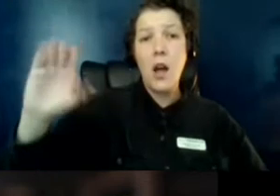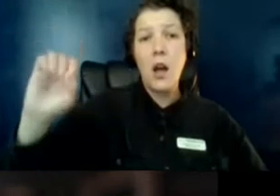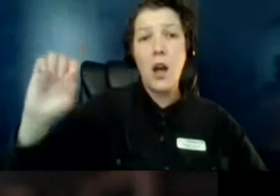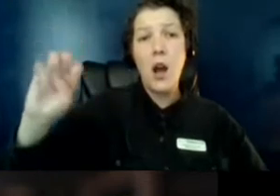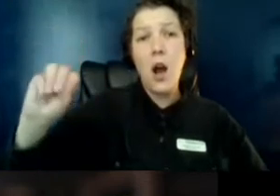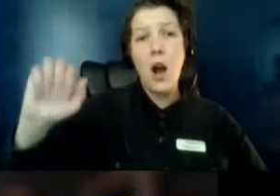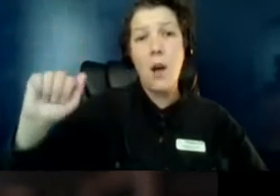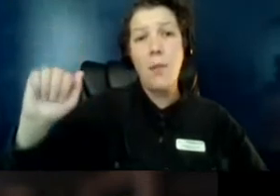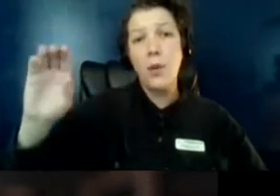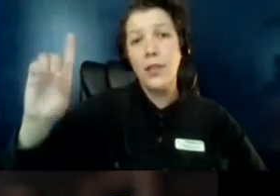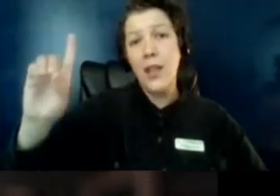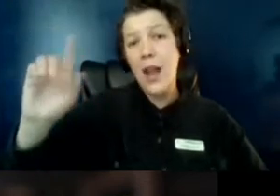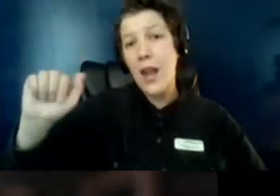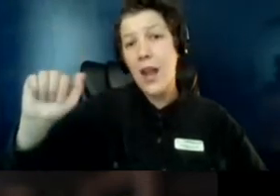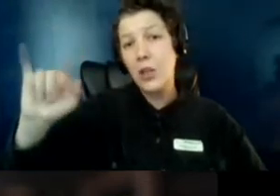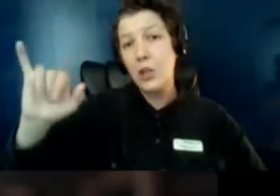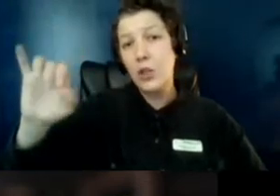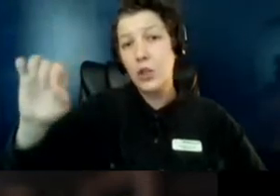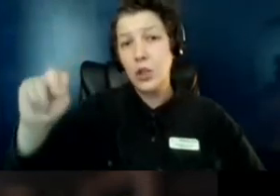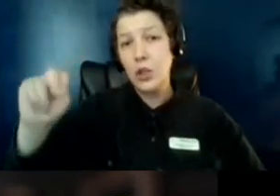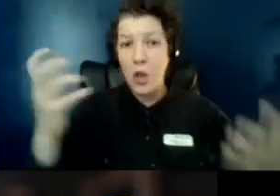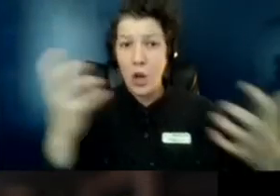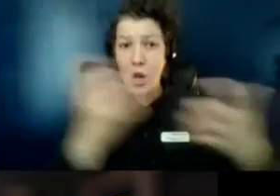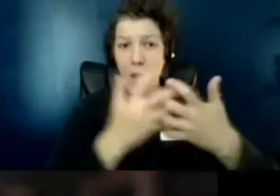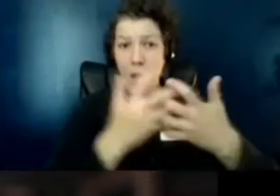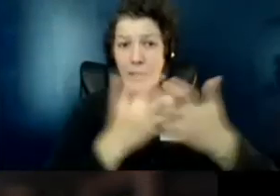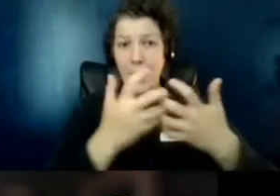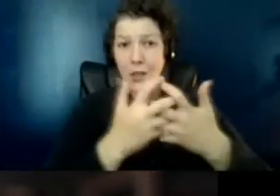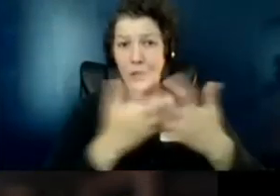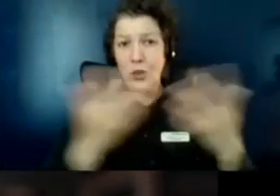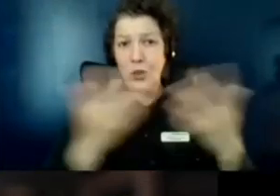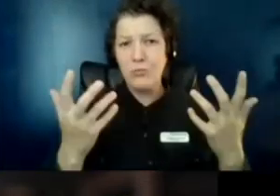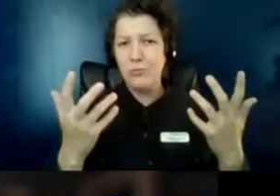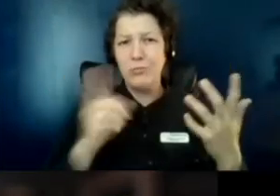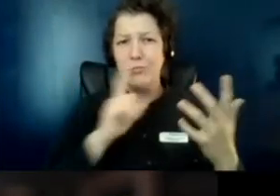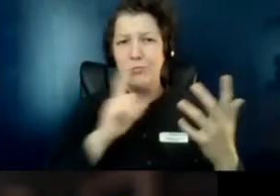I'm sitting here wearing glasses. In fact I have two on my desk. This pair, if I wear